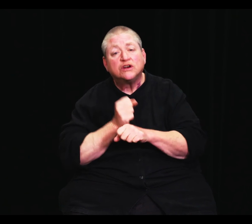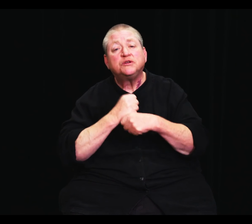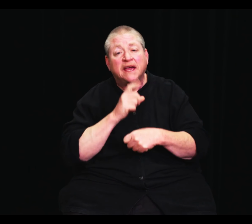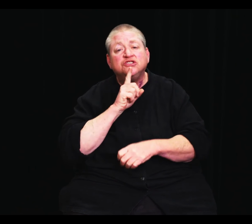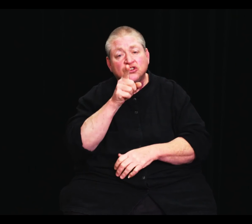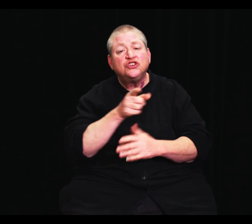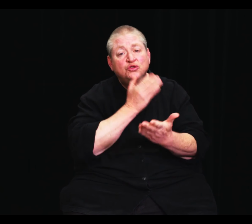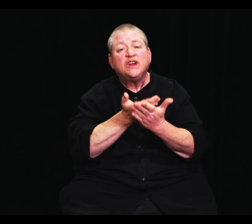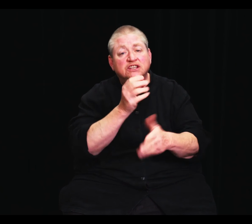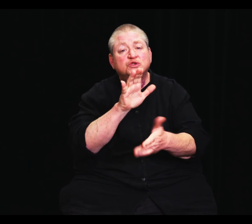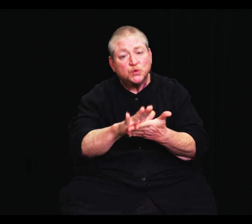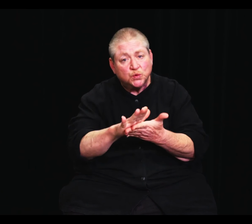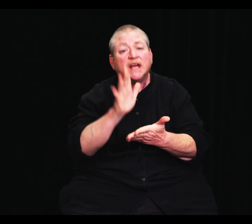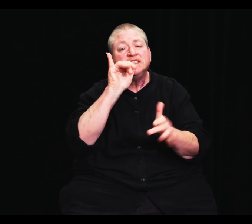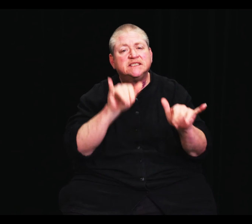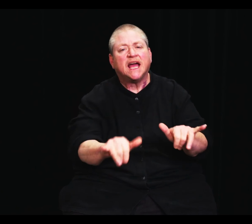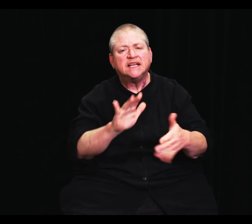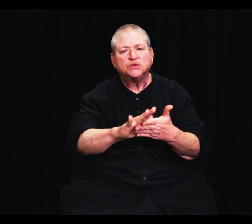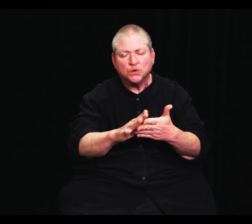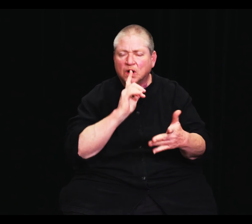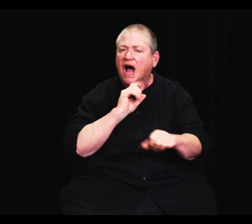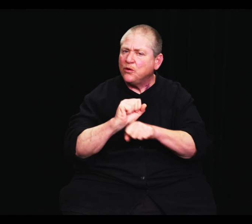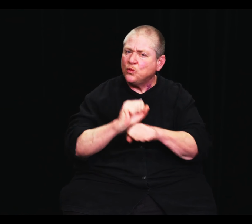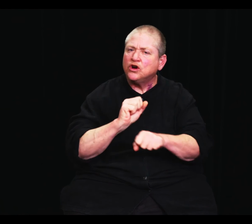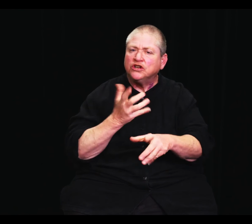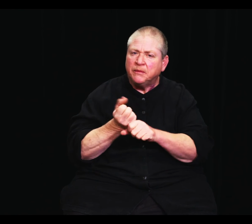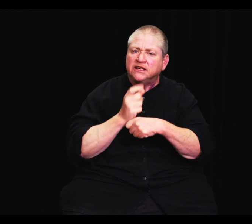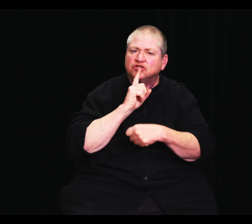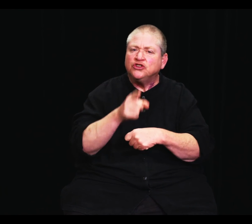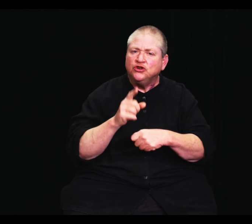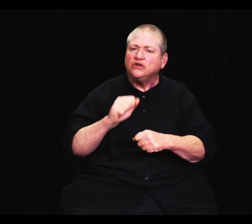I asked her one day why she did not work. Her response was, "I work every day...